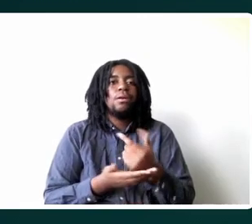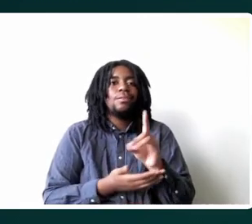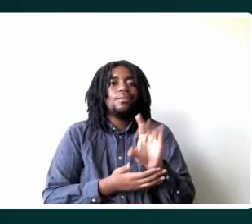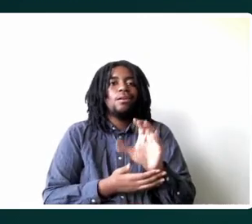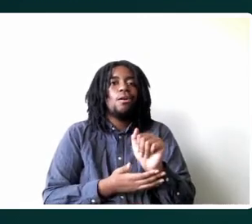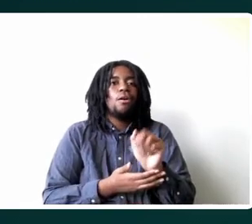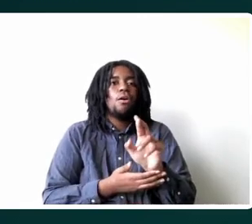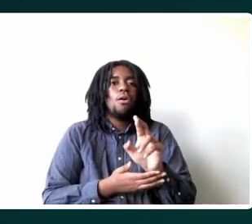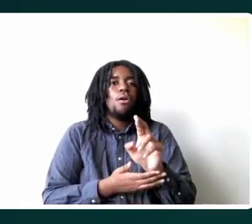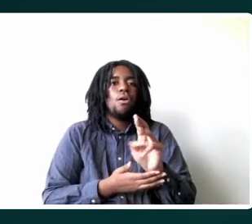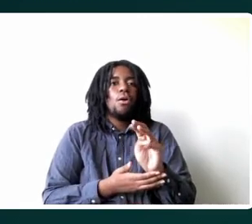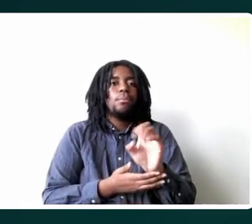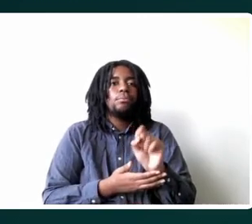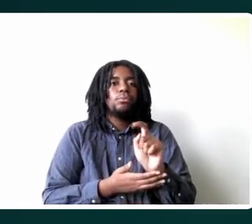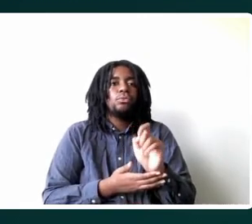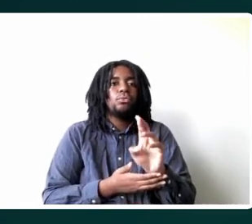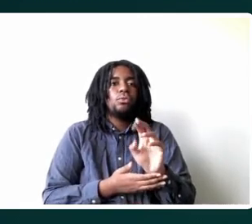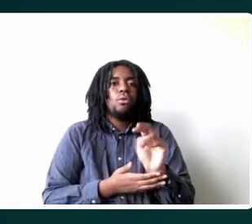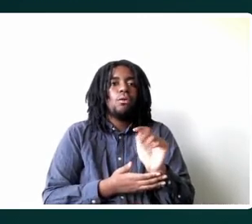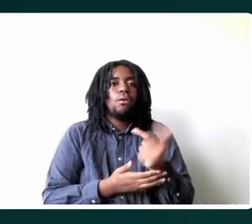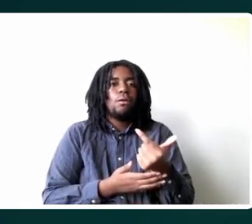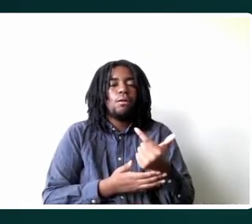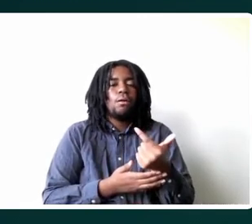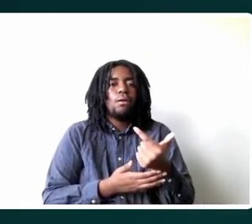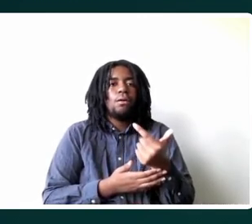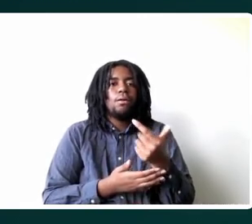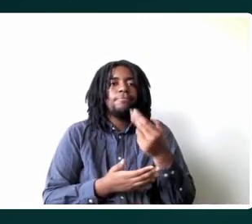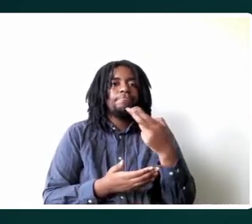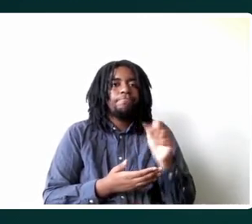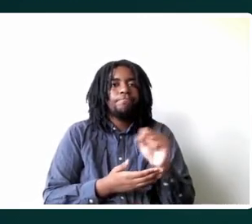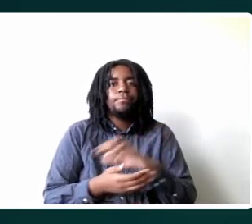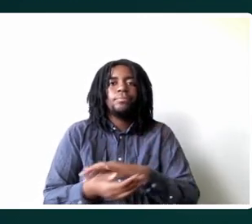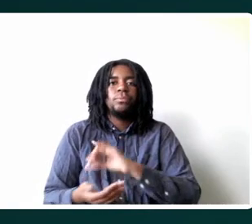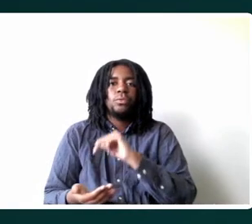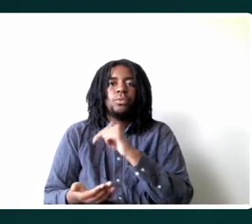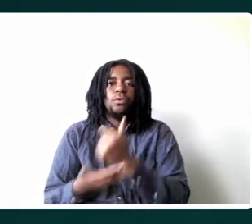a graduate of Miner Teacher's College, or at the time it was called Miner Normal School.